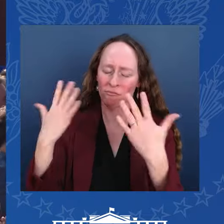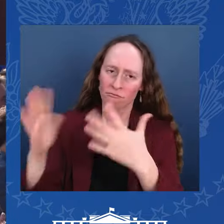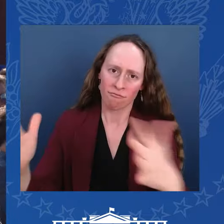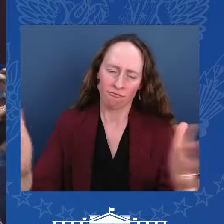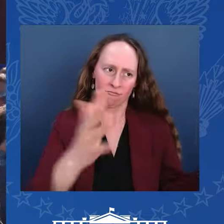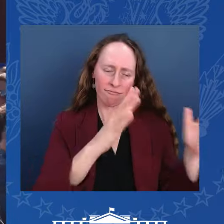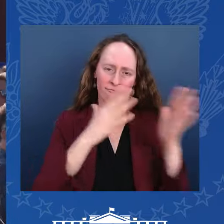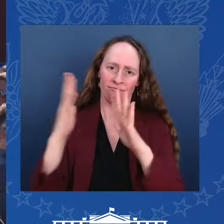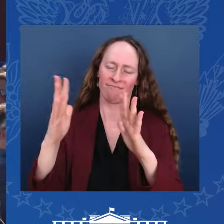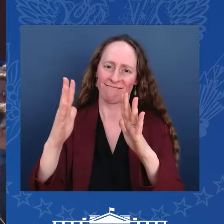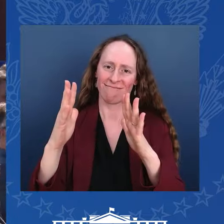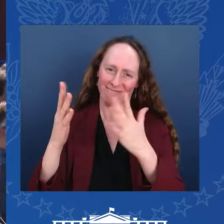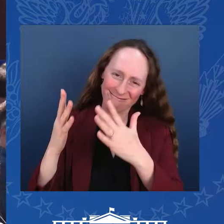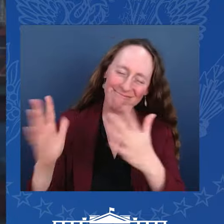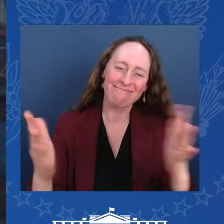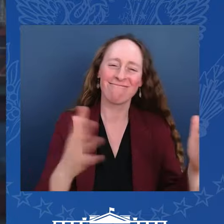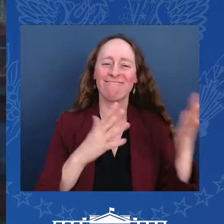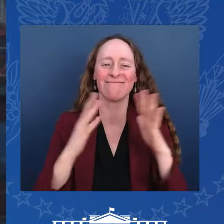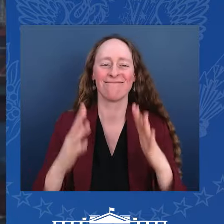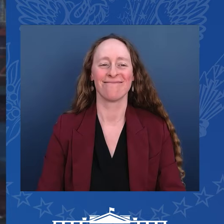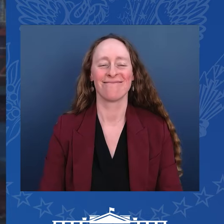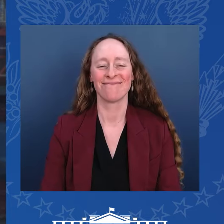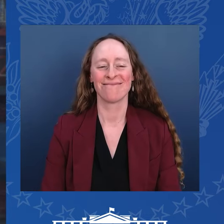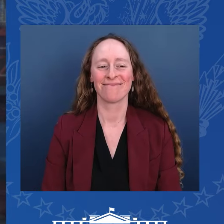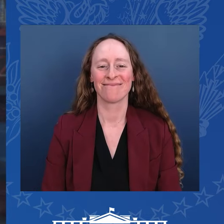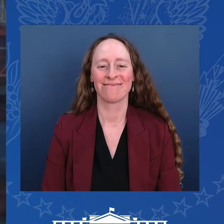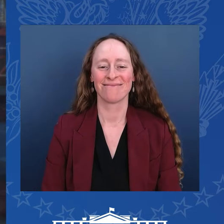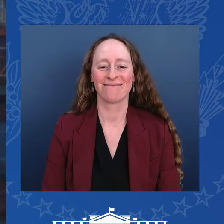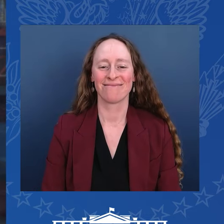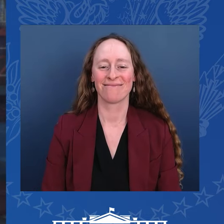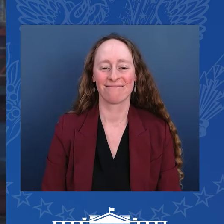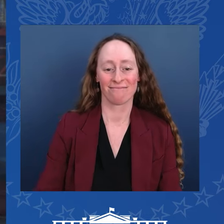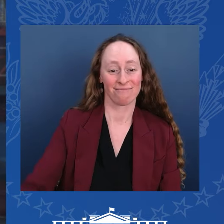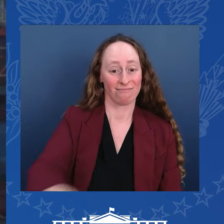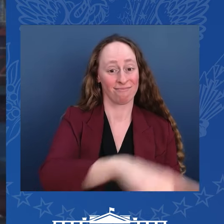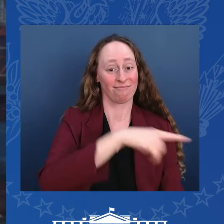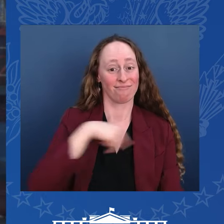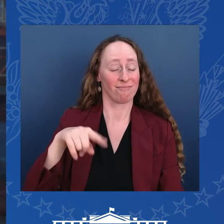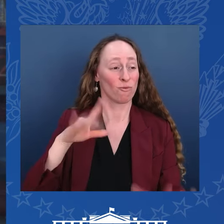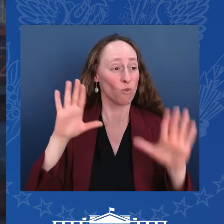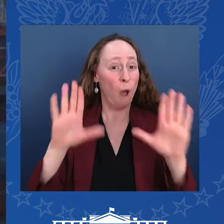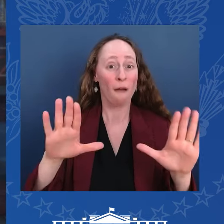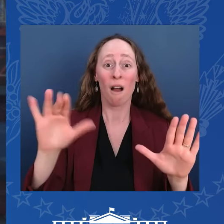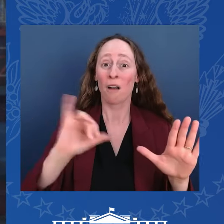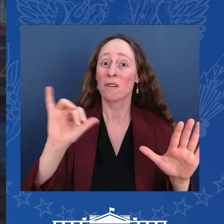We're here because of the extraordinary private sector partners who stepped up. We're here because of Marylanders